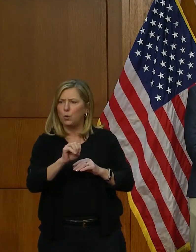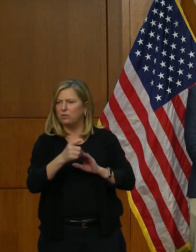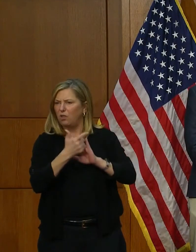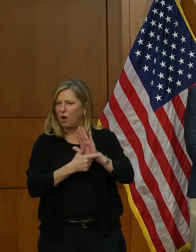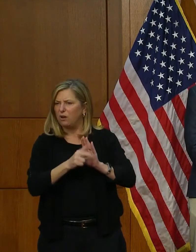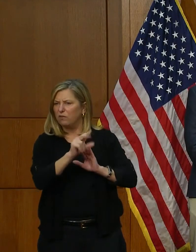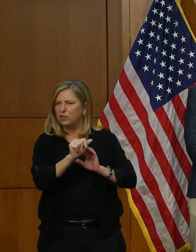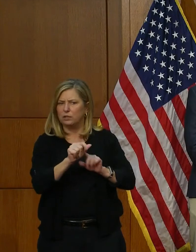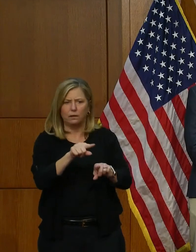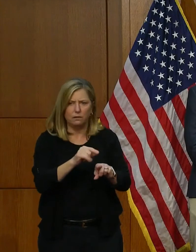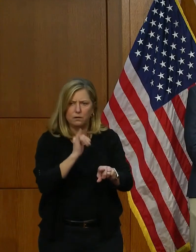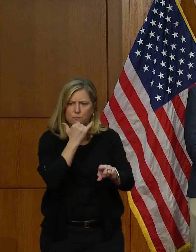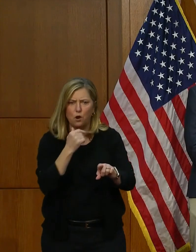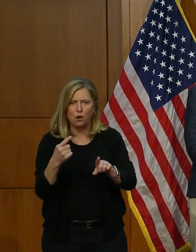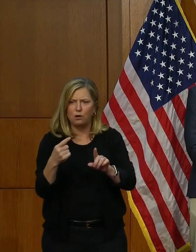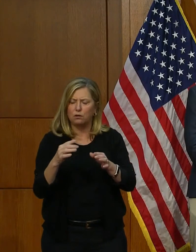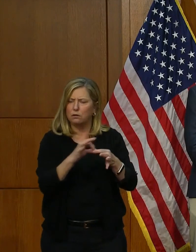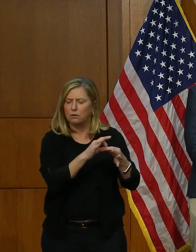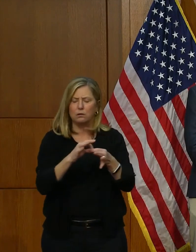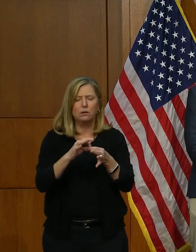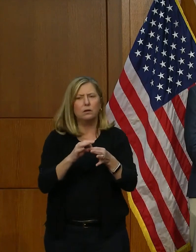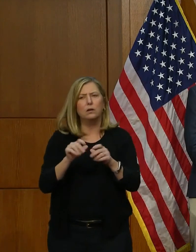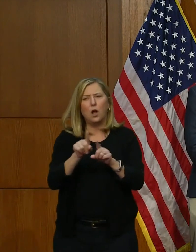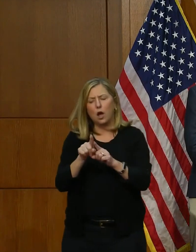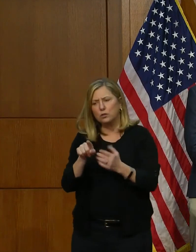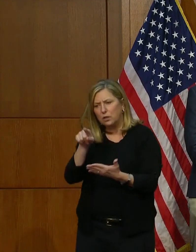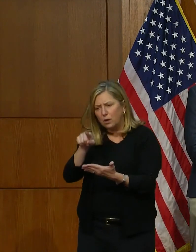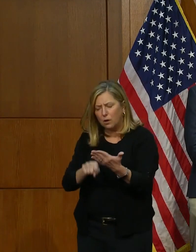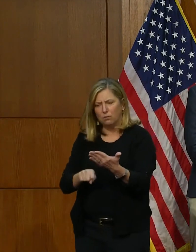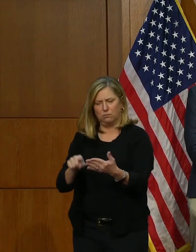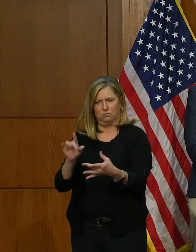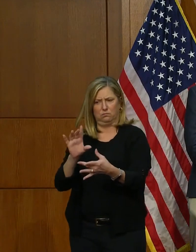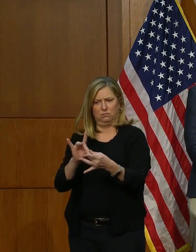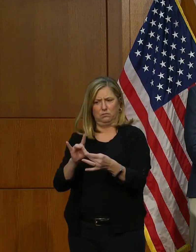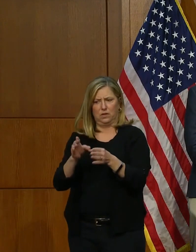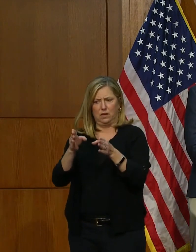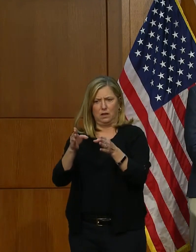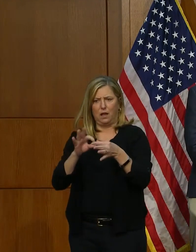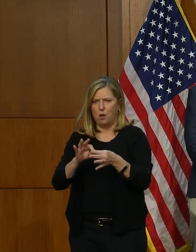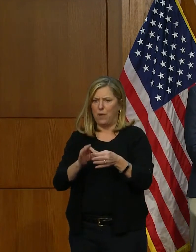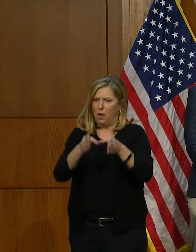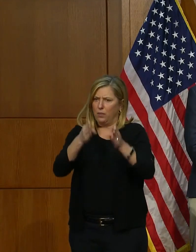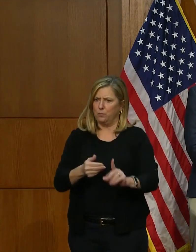INCORRECT. THEY'RE SUBSTANTIAL